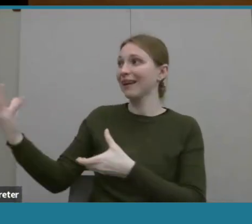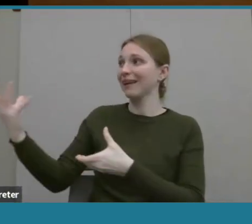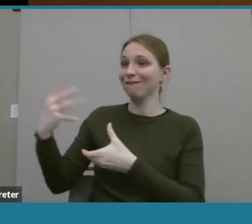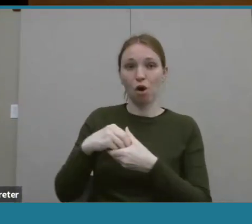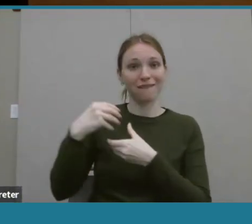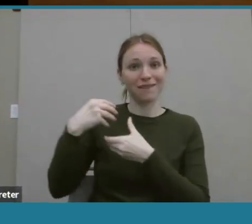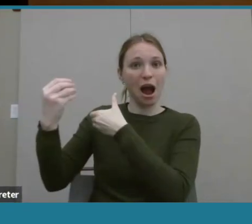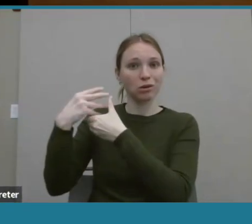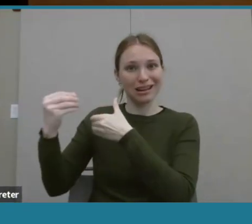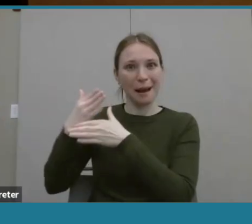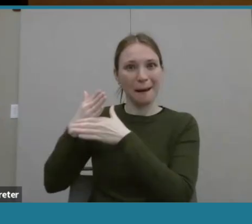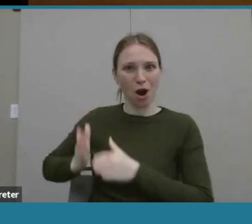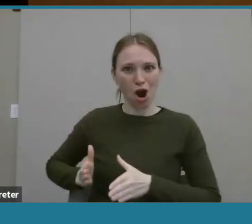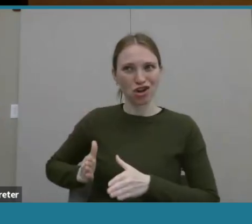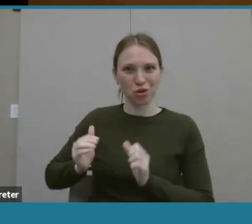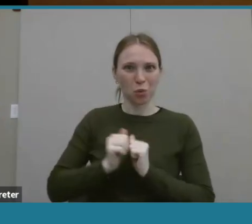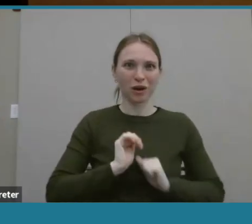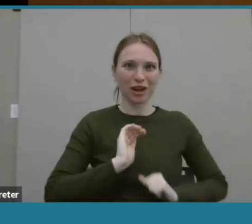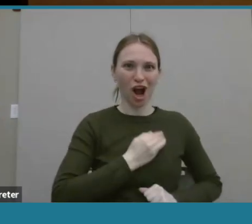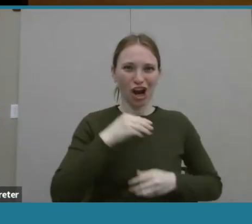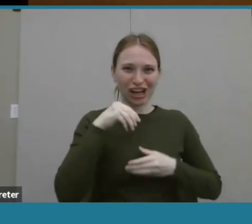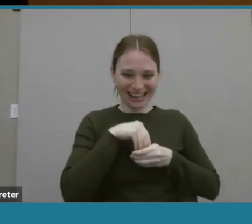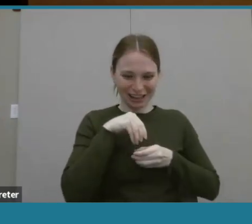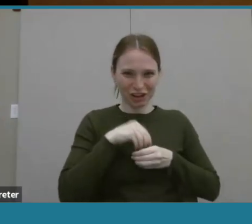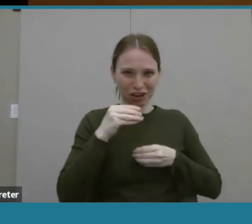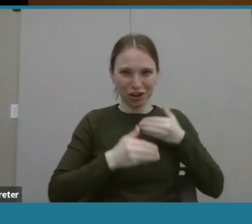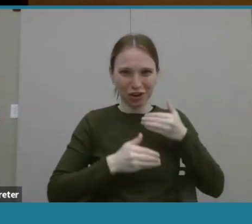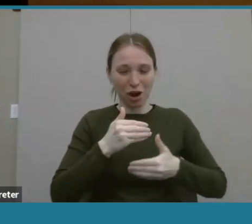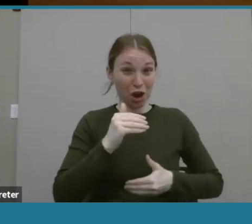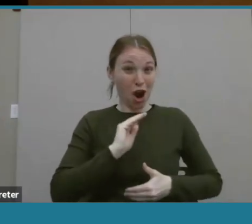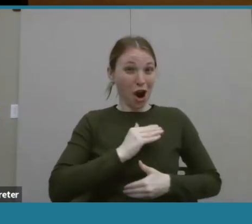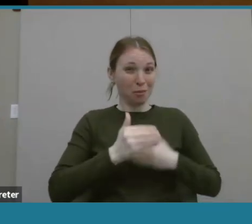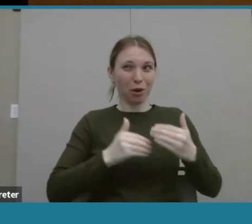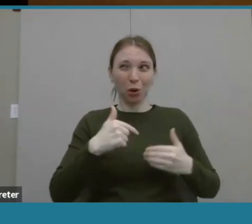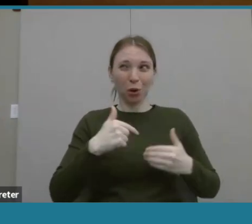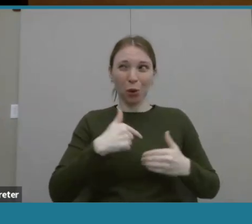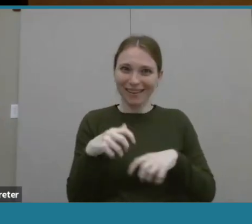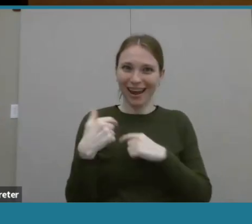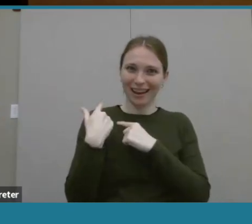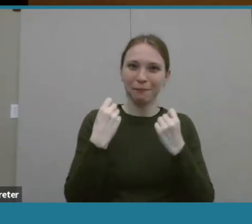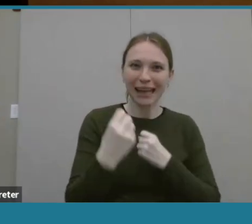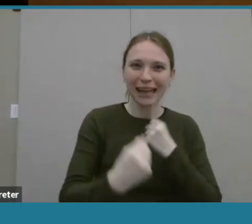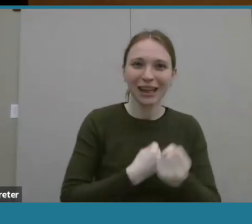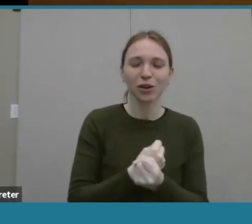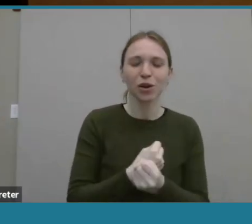very internal process that we had honed over years. Like, oh, is this going to be meaningful for people? Are they going to feel part of it?